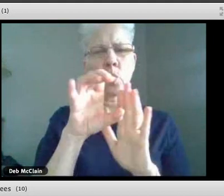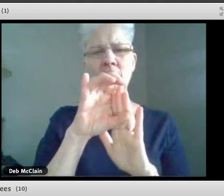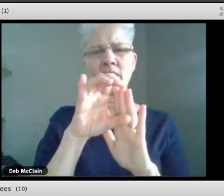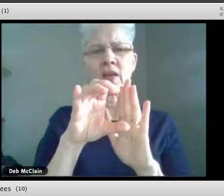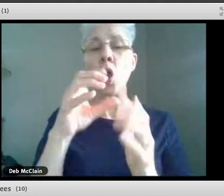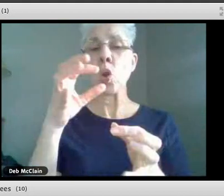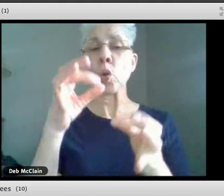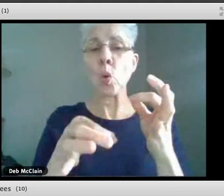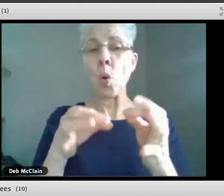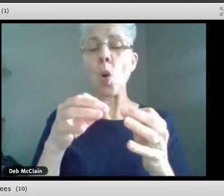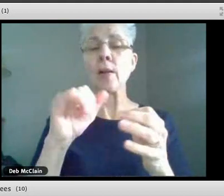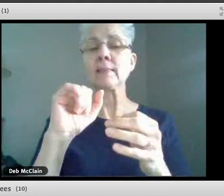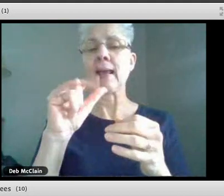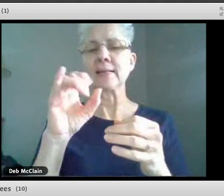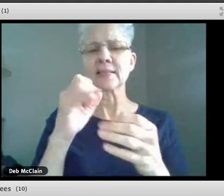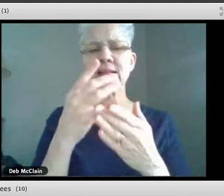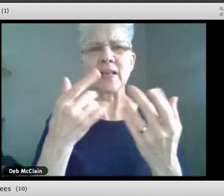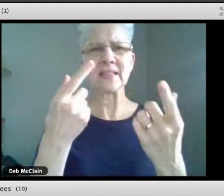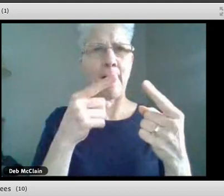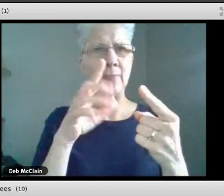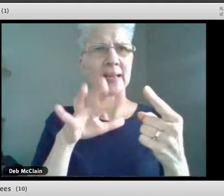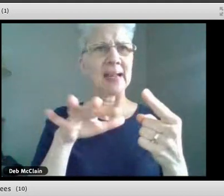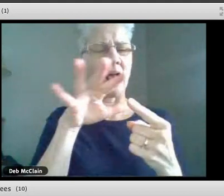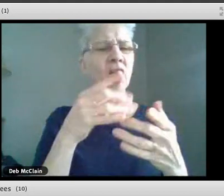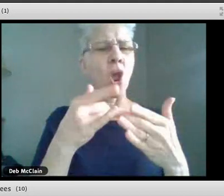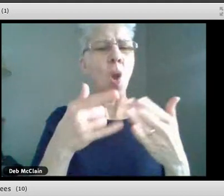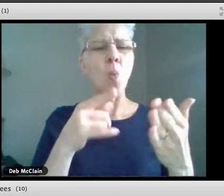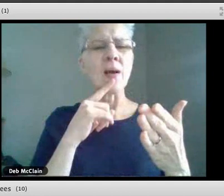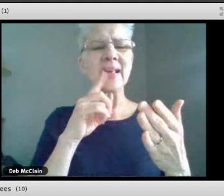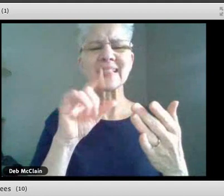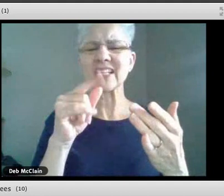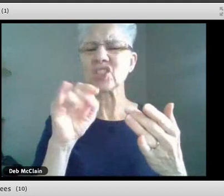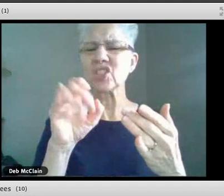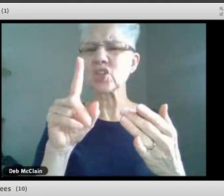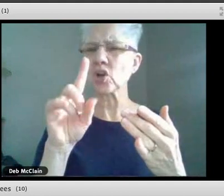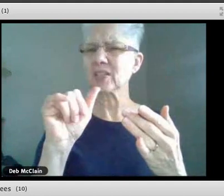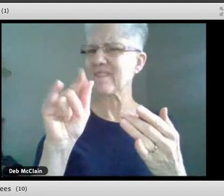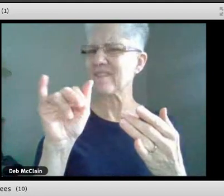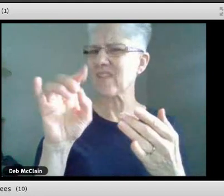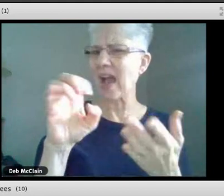and some of the things that are out there. And what is the digital divide? What does that mean for people with disabilities?